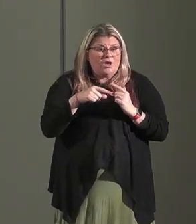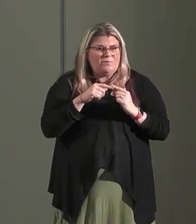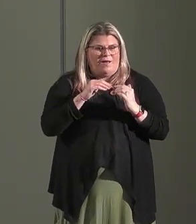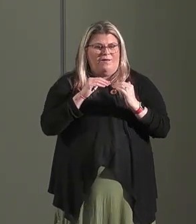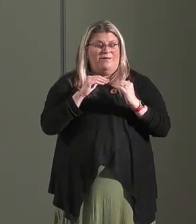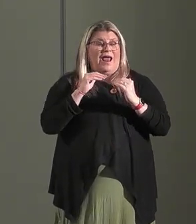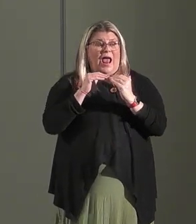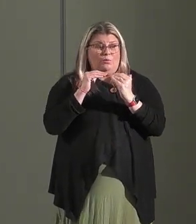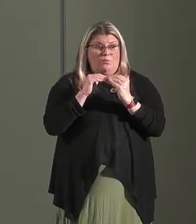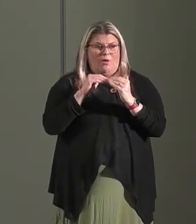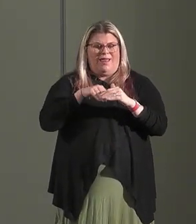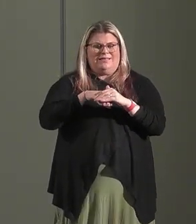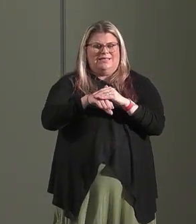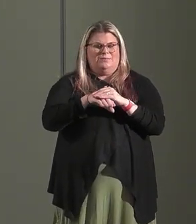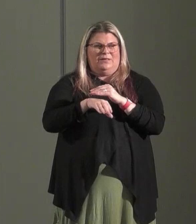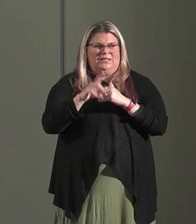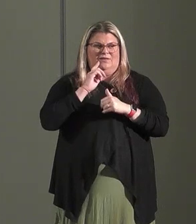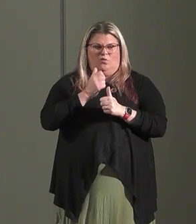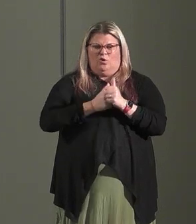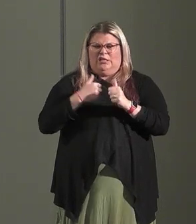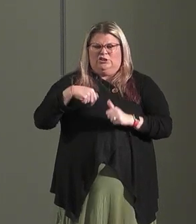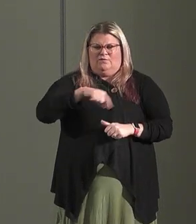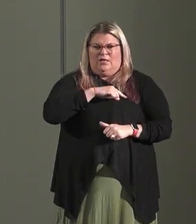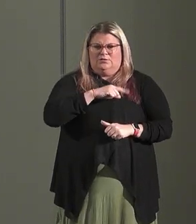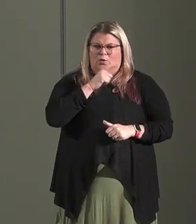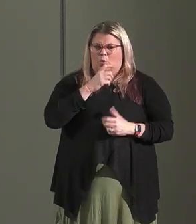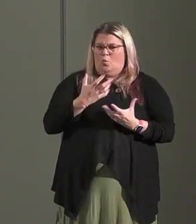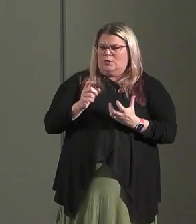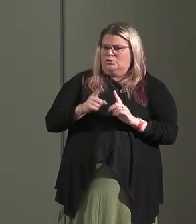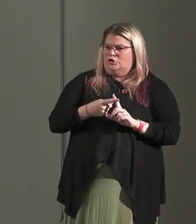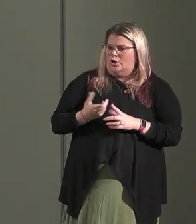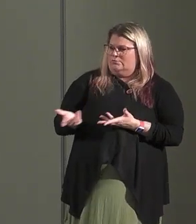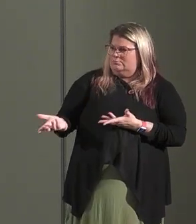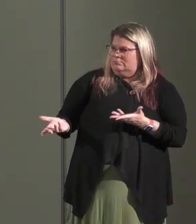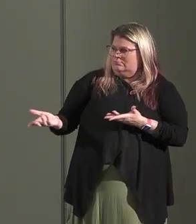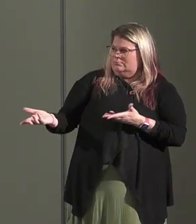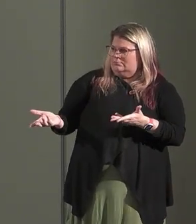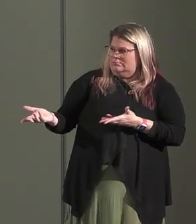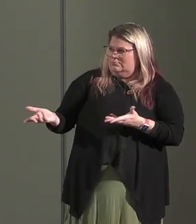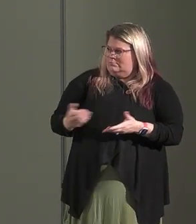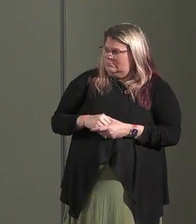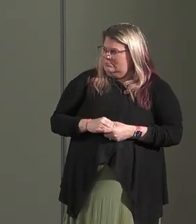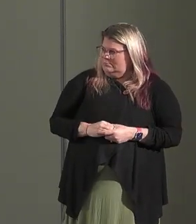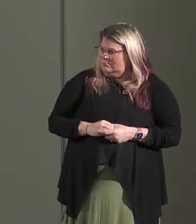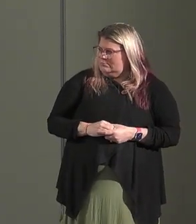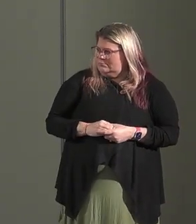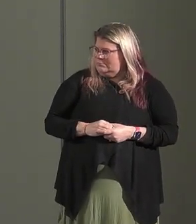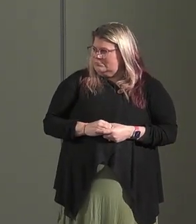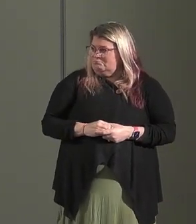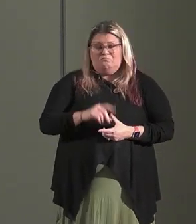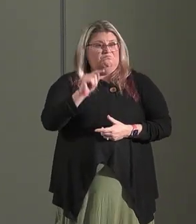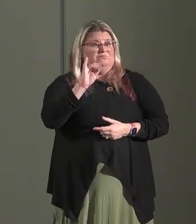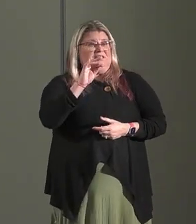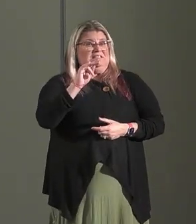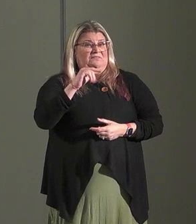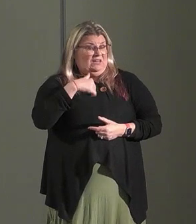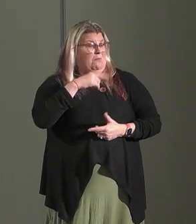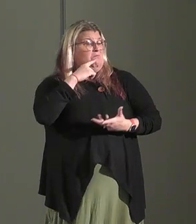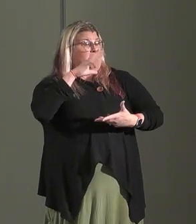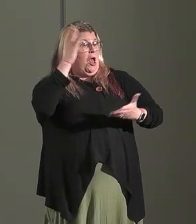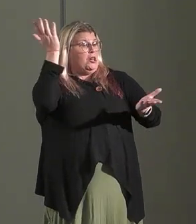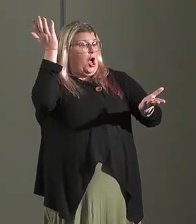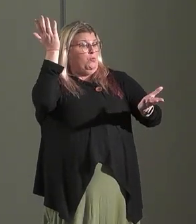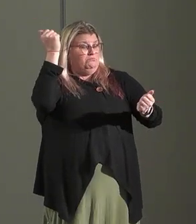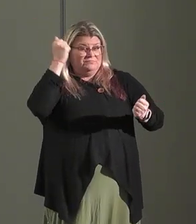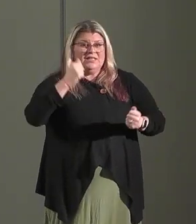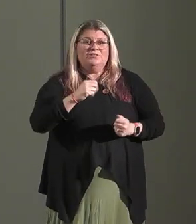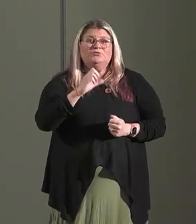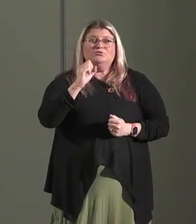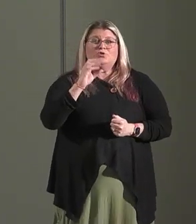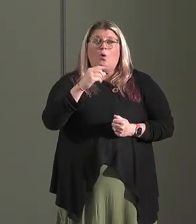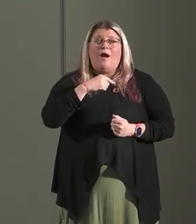for each of us. Who wants to grab that one? >> TIFFANY: I could go. I like being